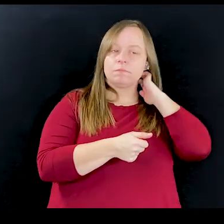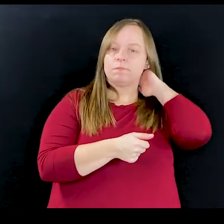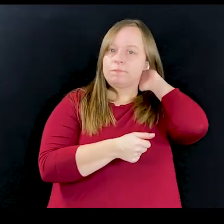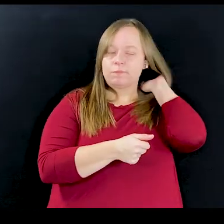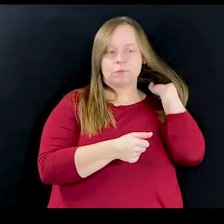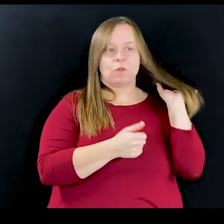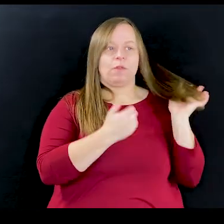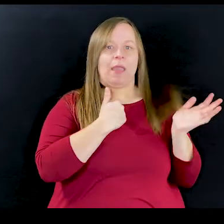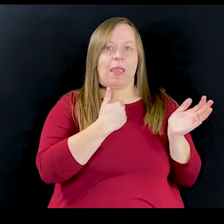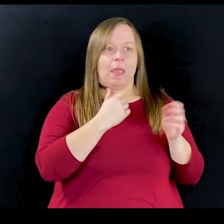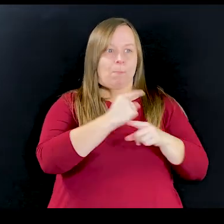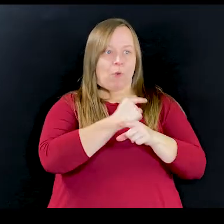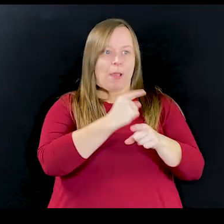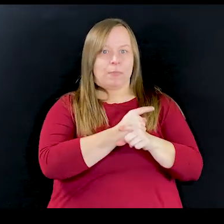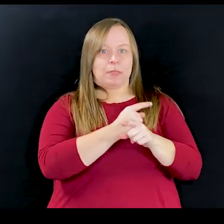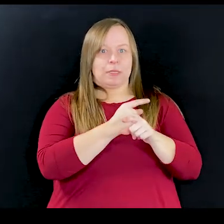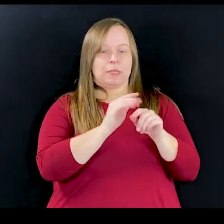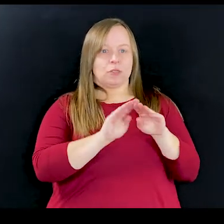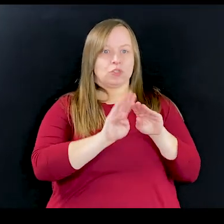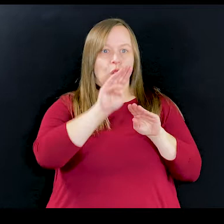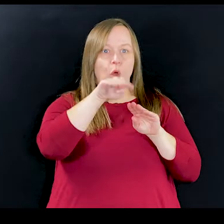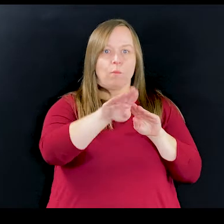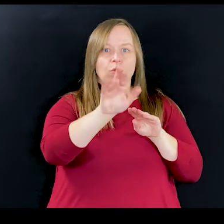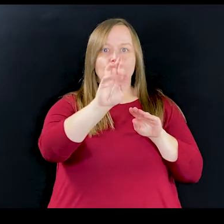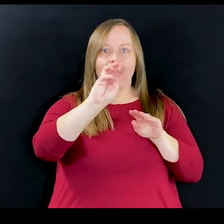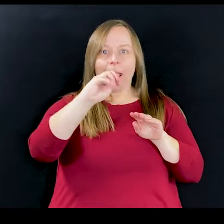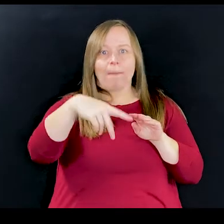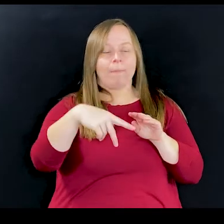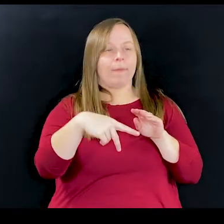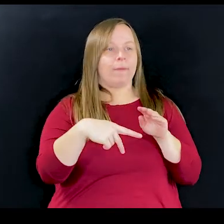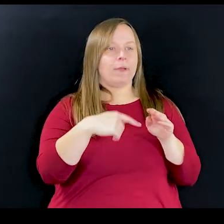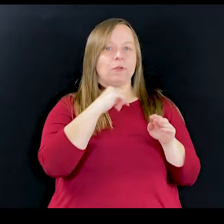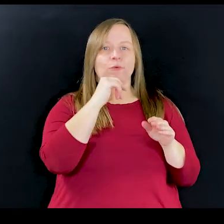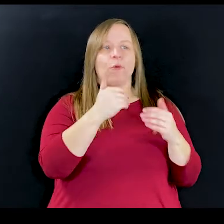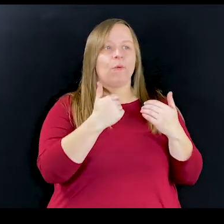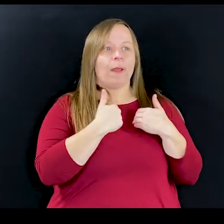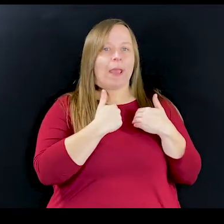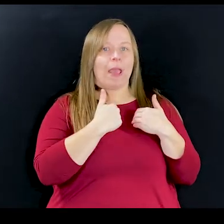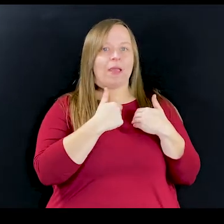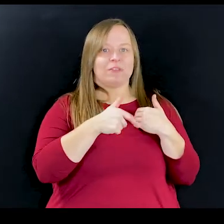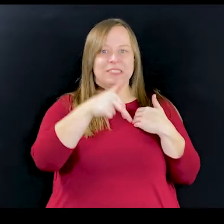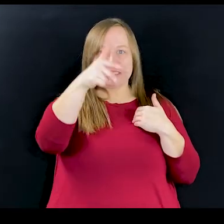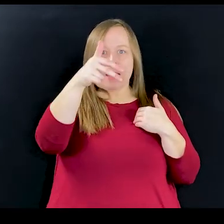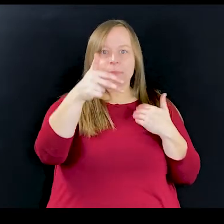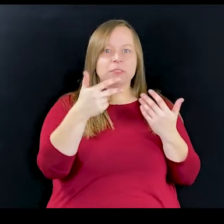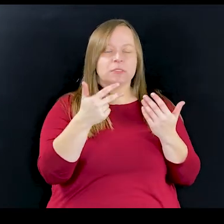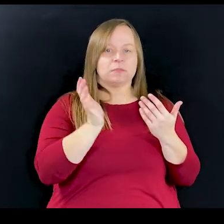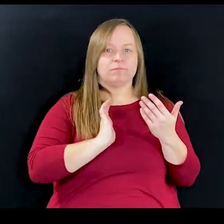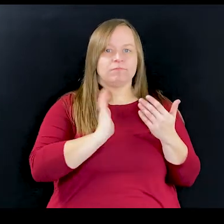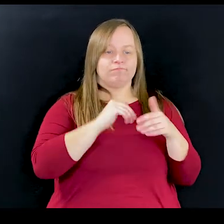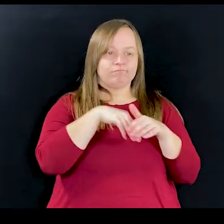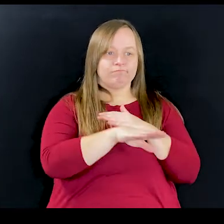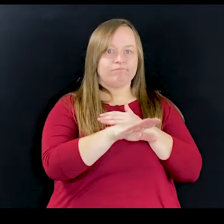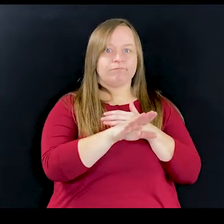so they have properly sloped ramps, and they do not have steps where the entrance wouldn't